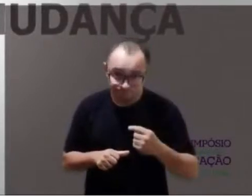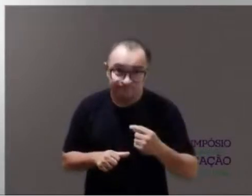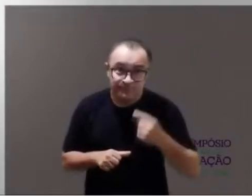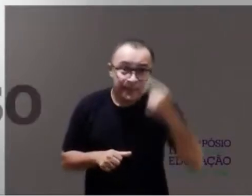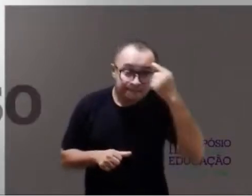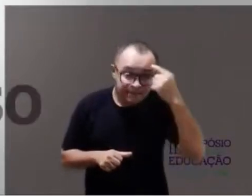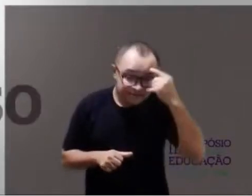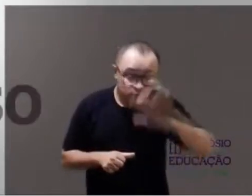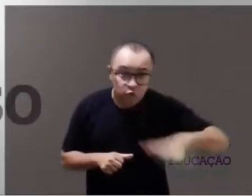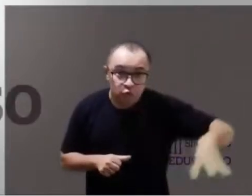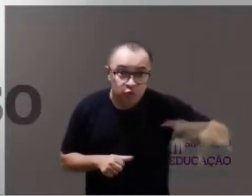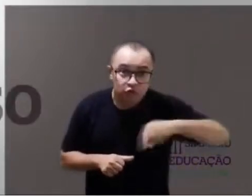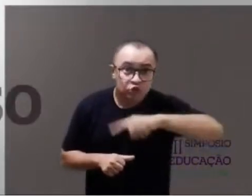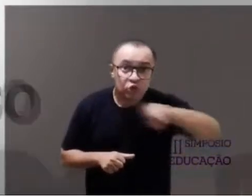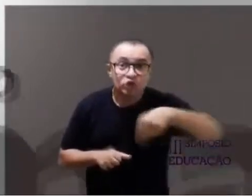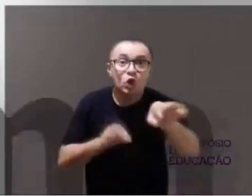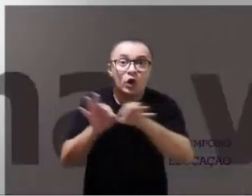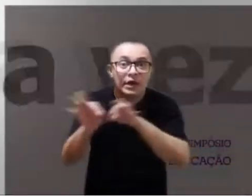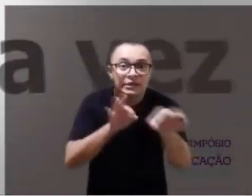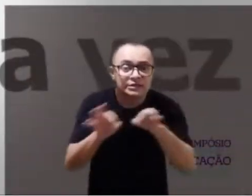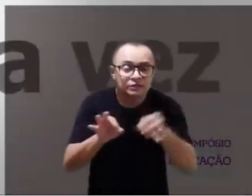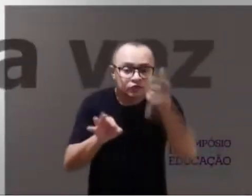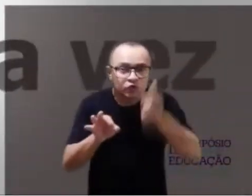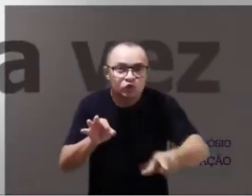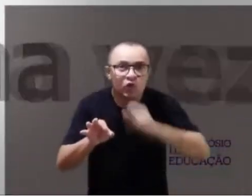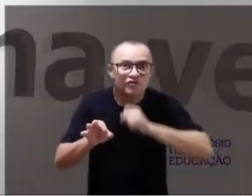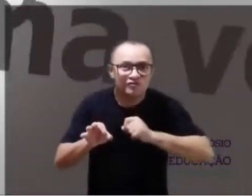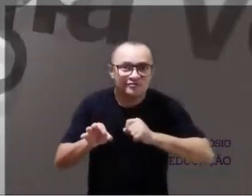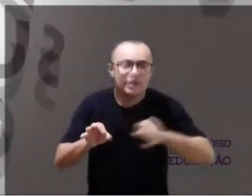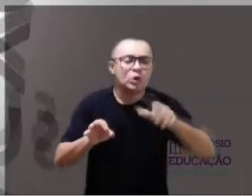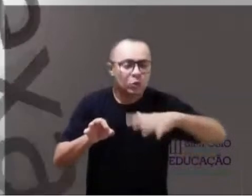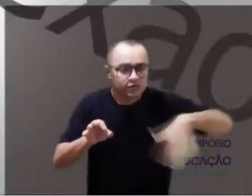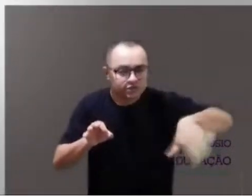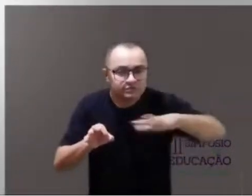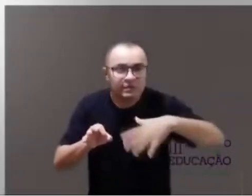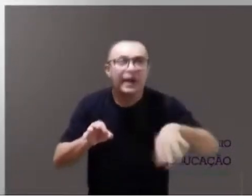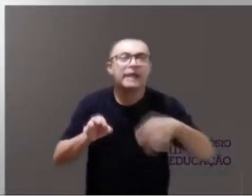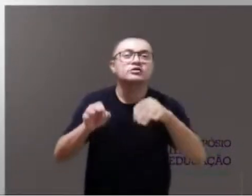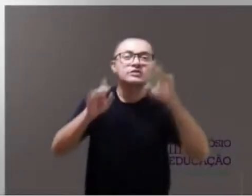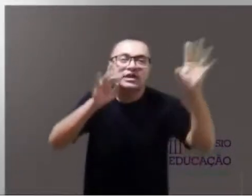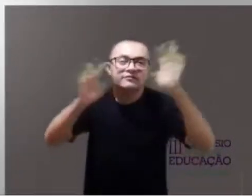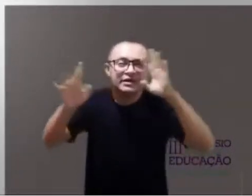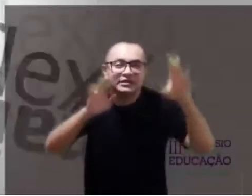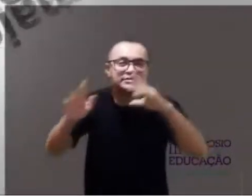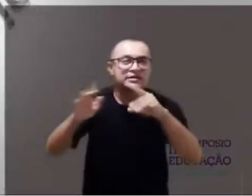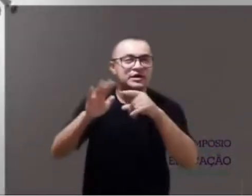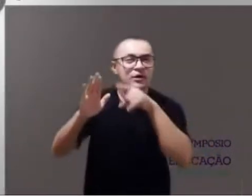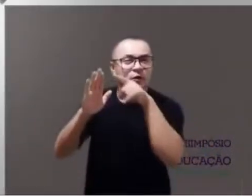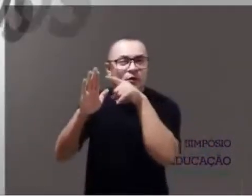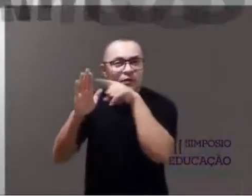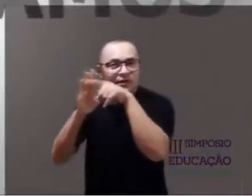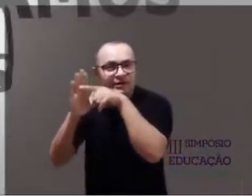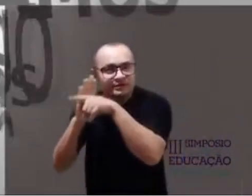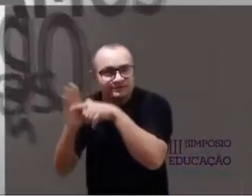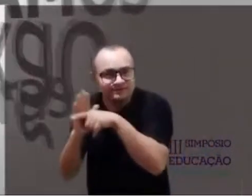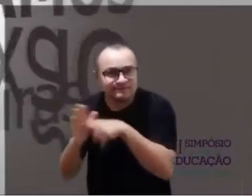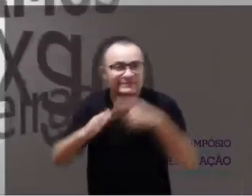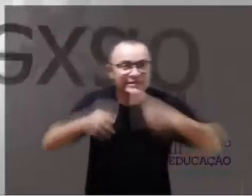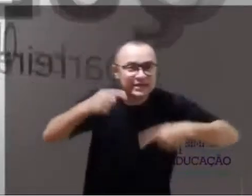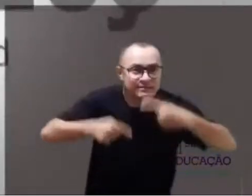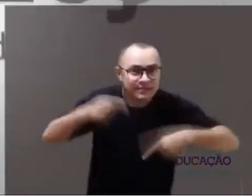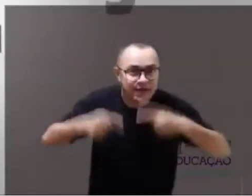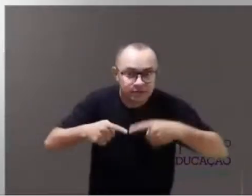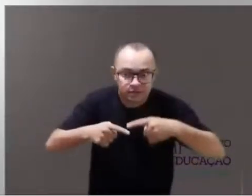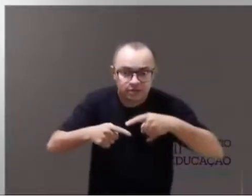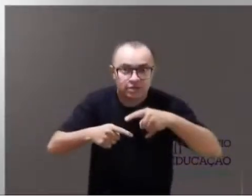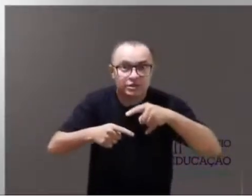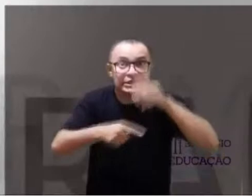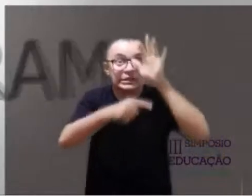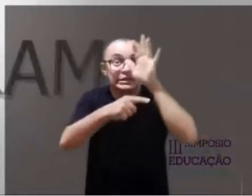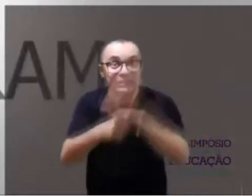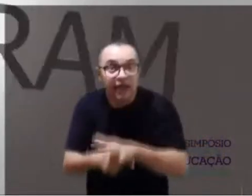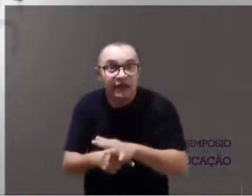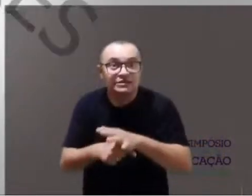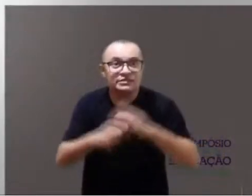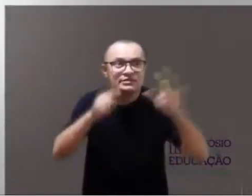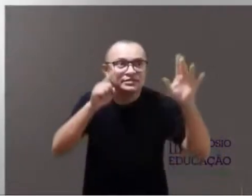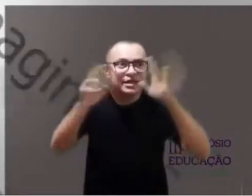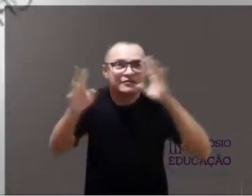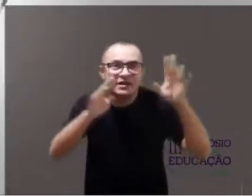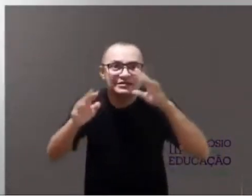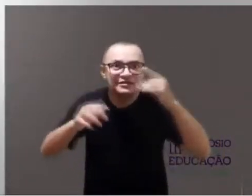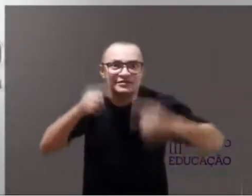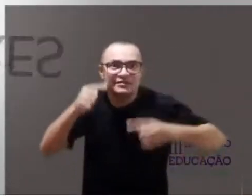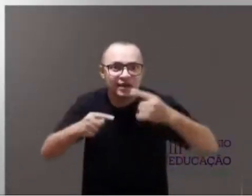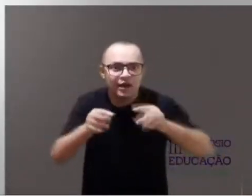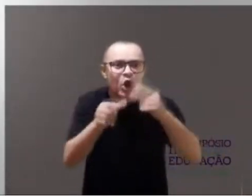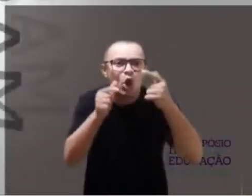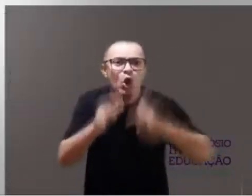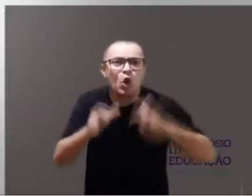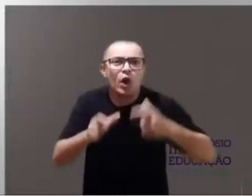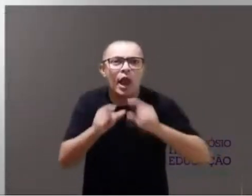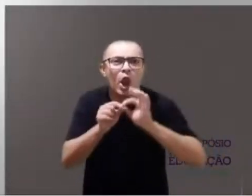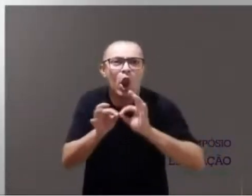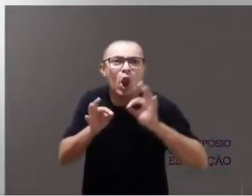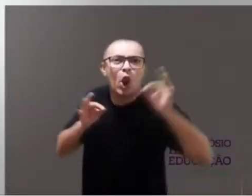It was with all of this in mind that we organized, once more, this space for reflection and debate. We have broken up barries and our afternoons of learning have reached wondrous places.